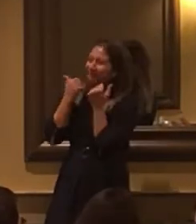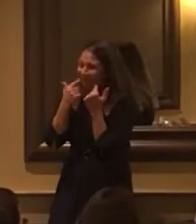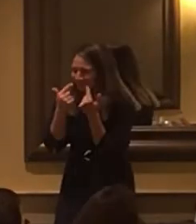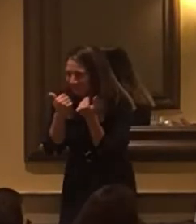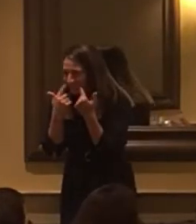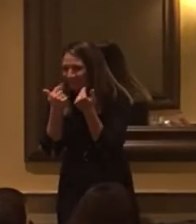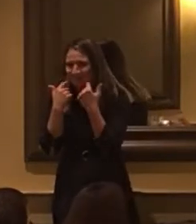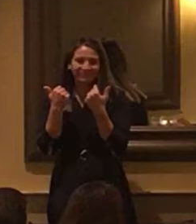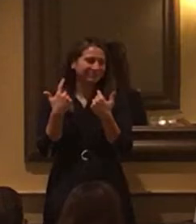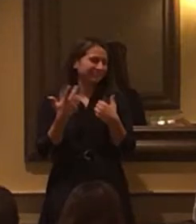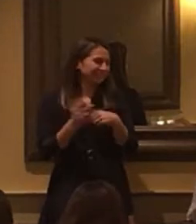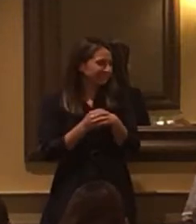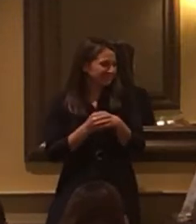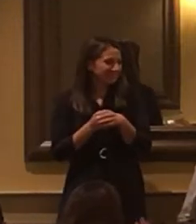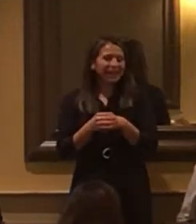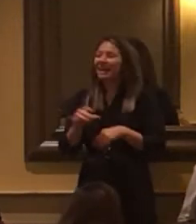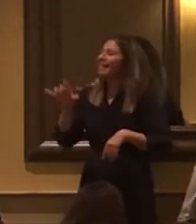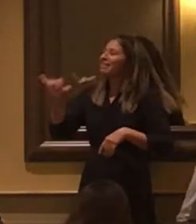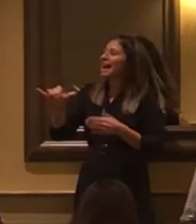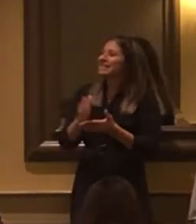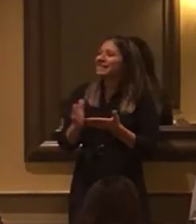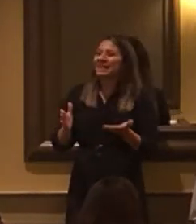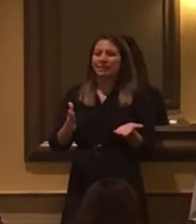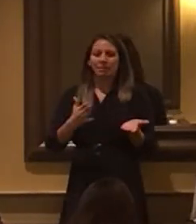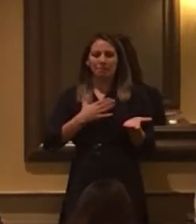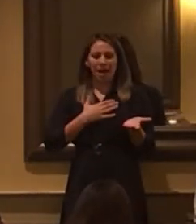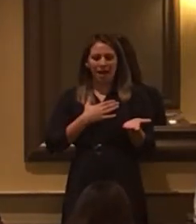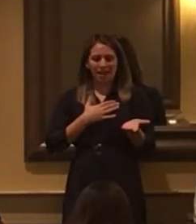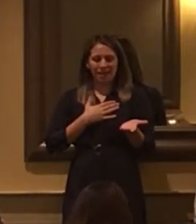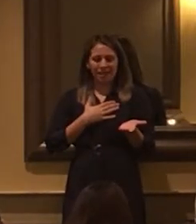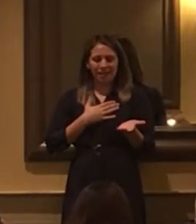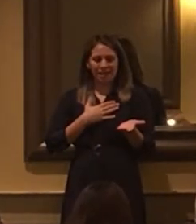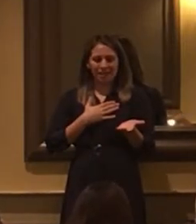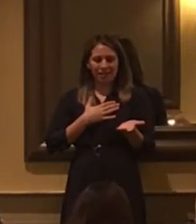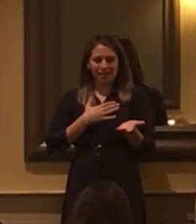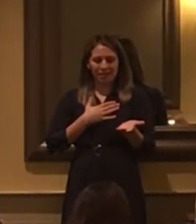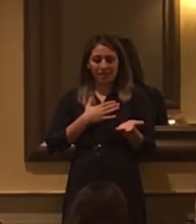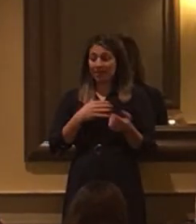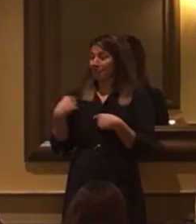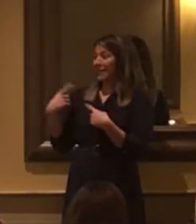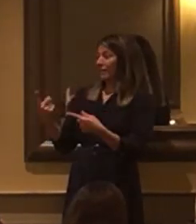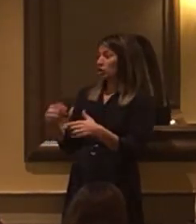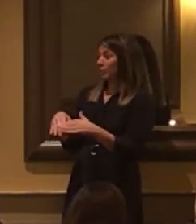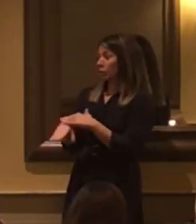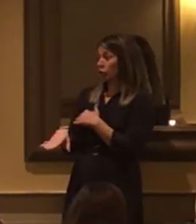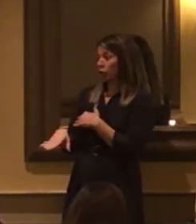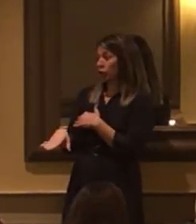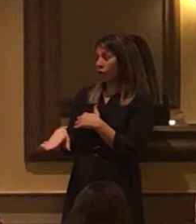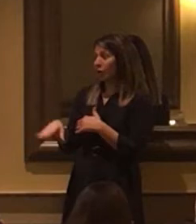My hearing... It will only deteriorate.